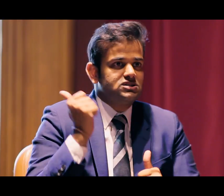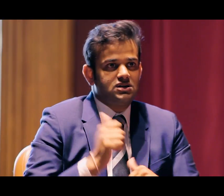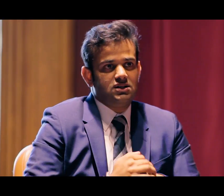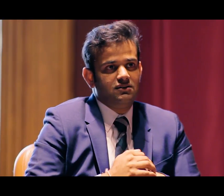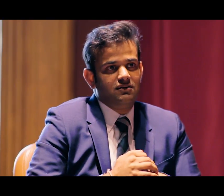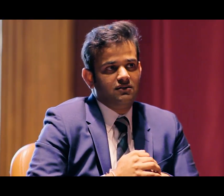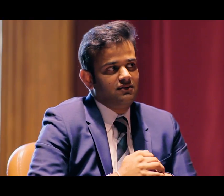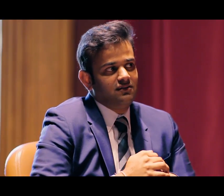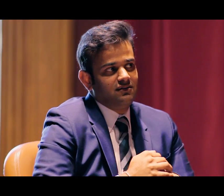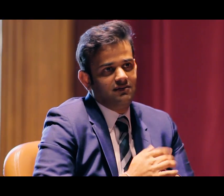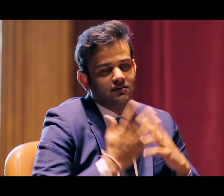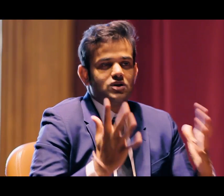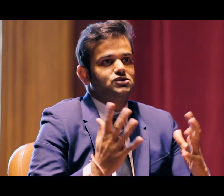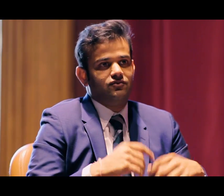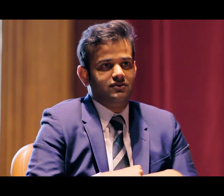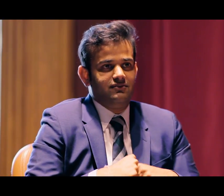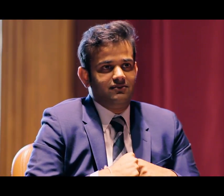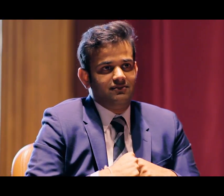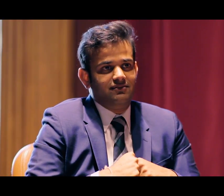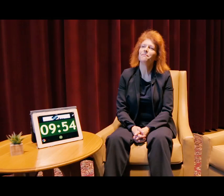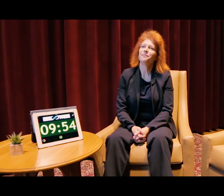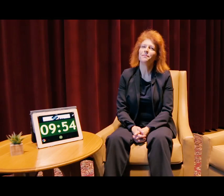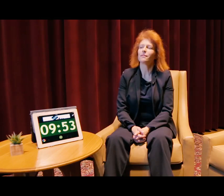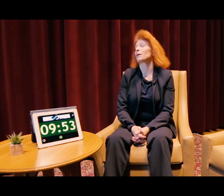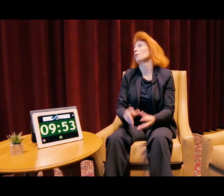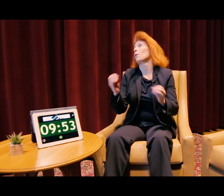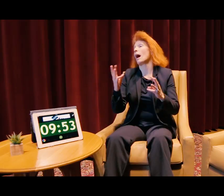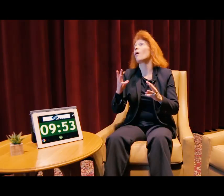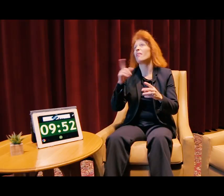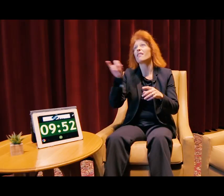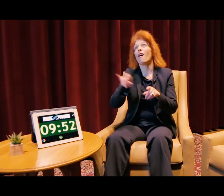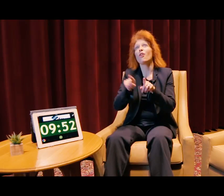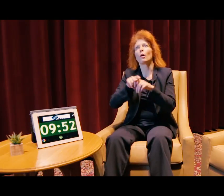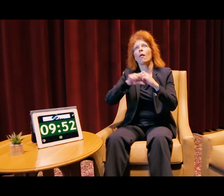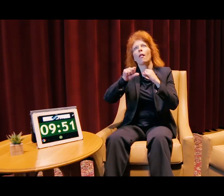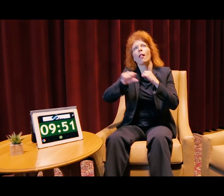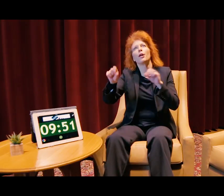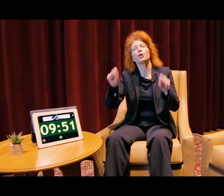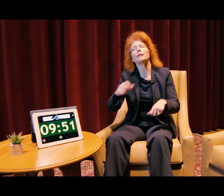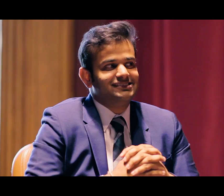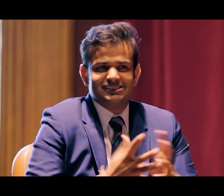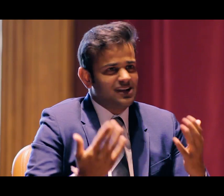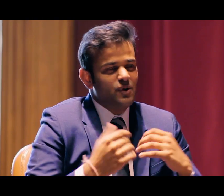What do you love the most about what you do? Wow, that too is a fantastic question. What do I love about what I do?